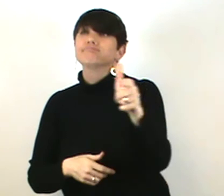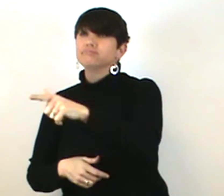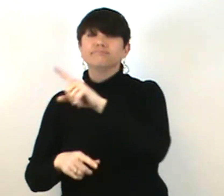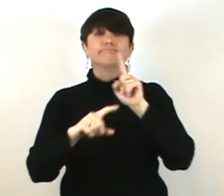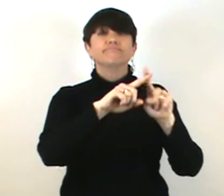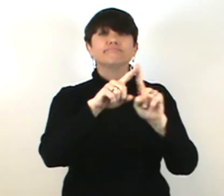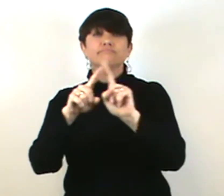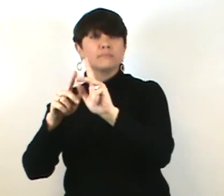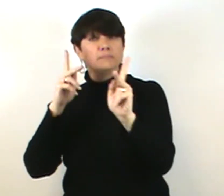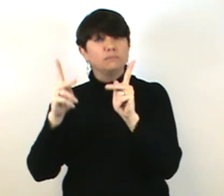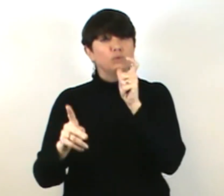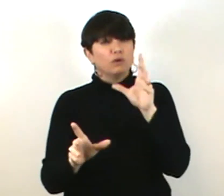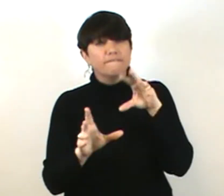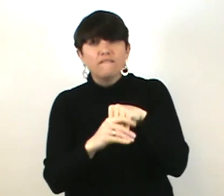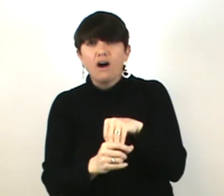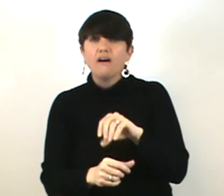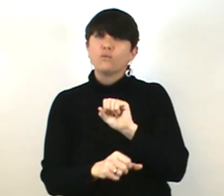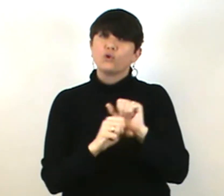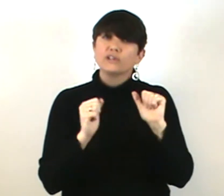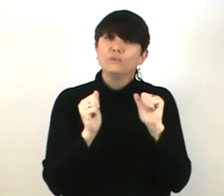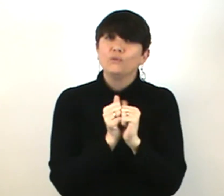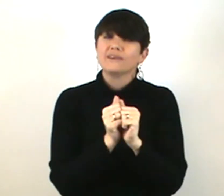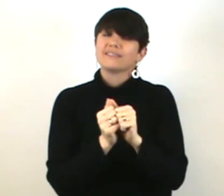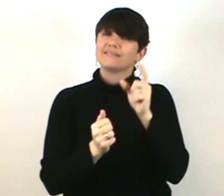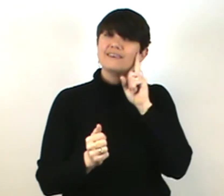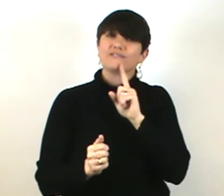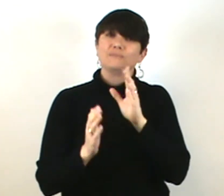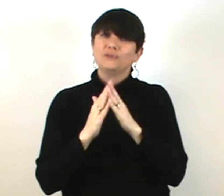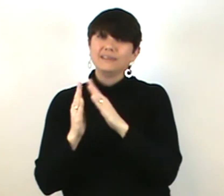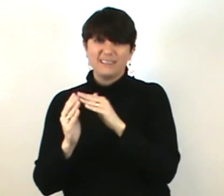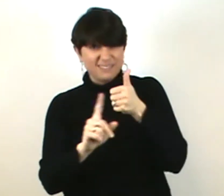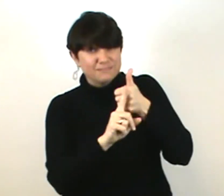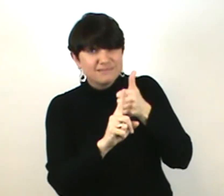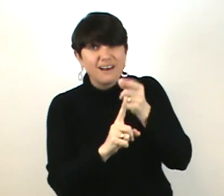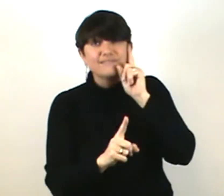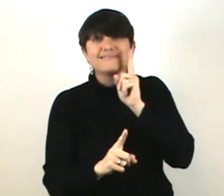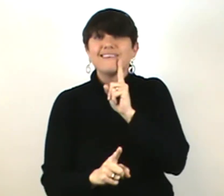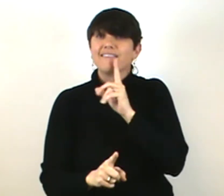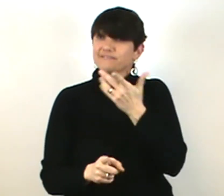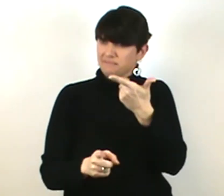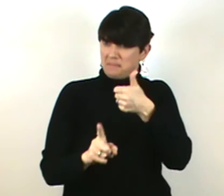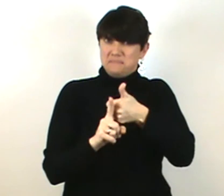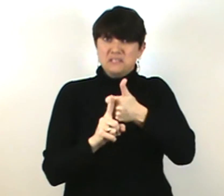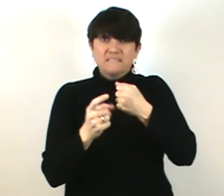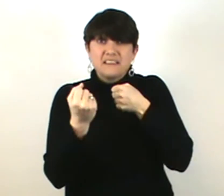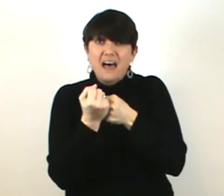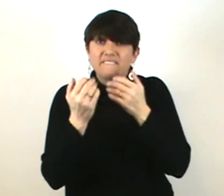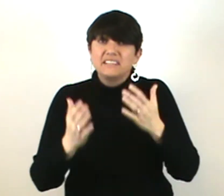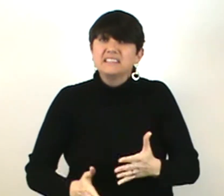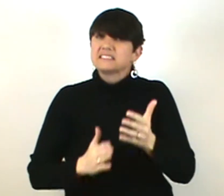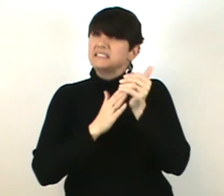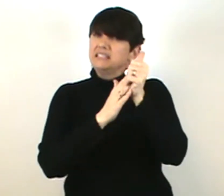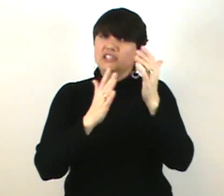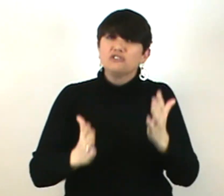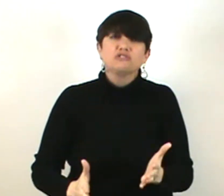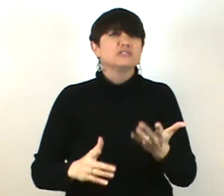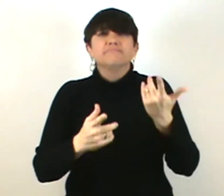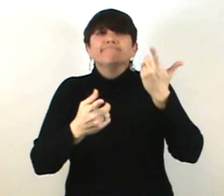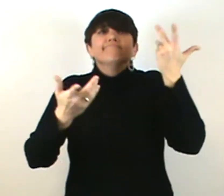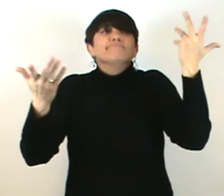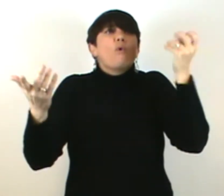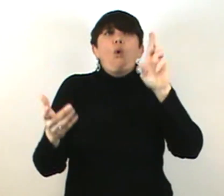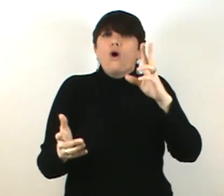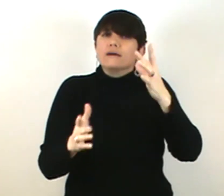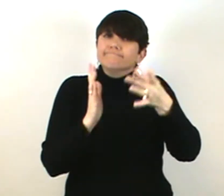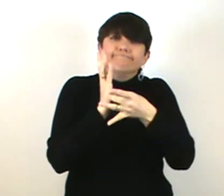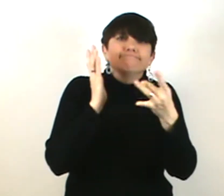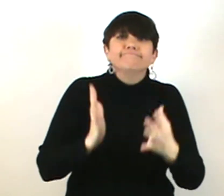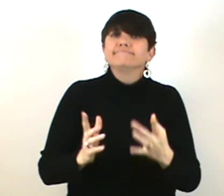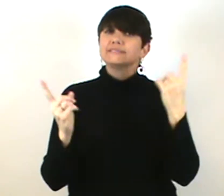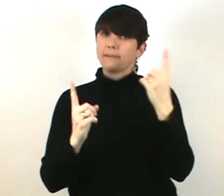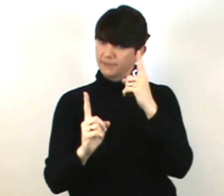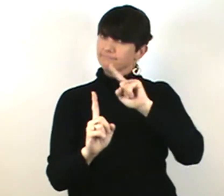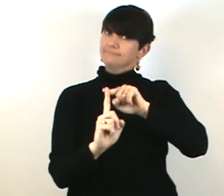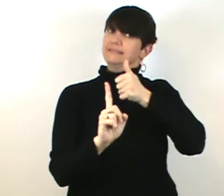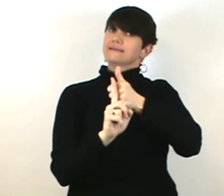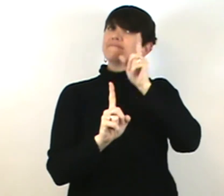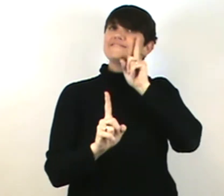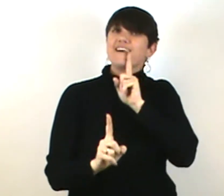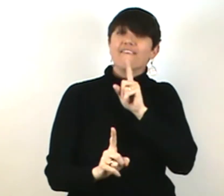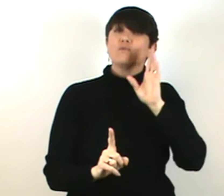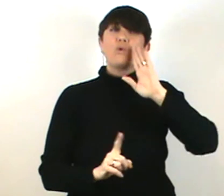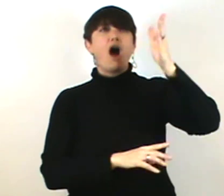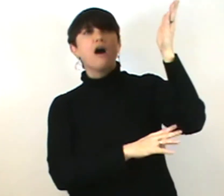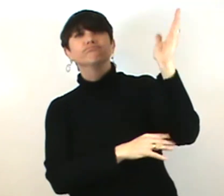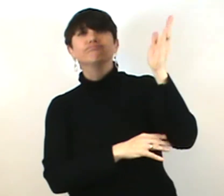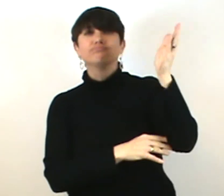People who are involved as leaders and advocates and experts in the Deaf community, who are Deaf themselves